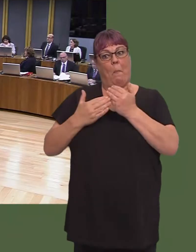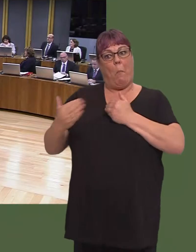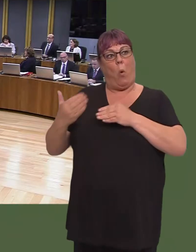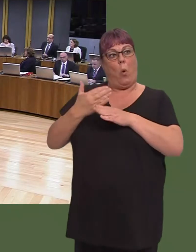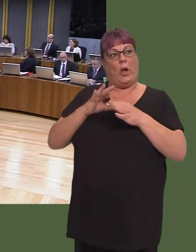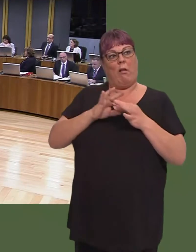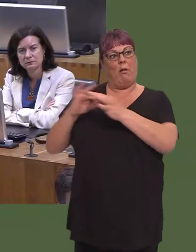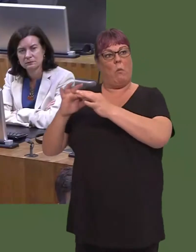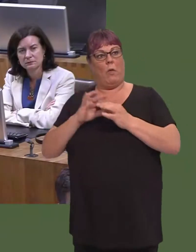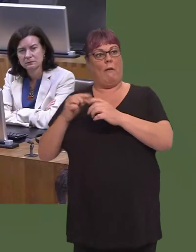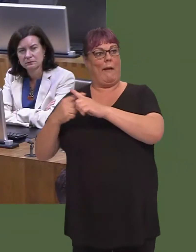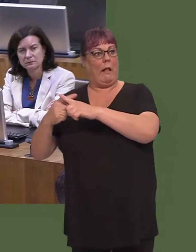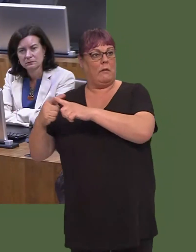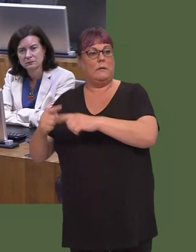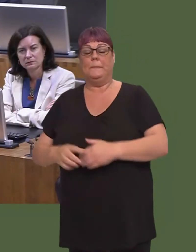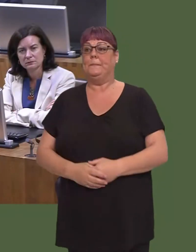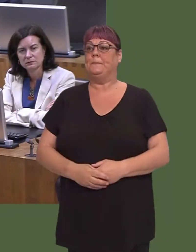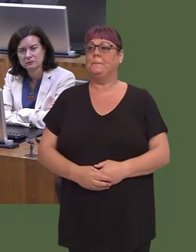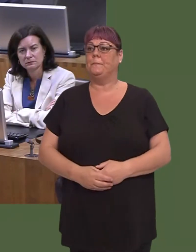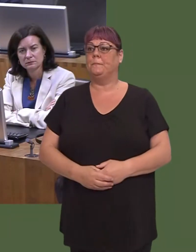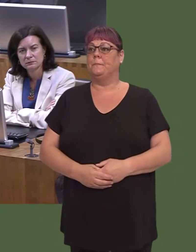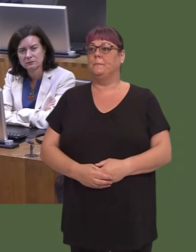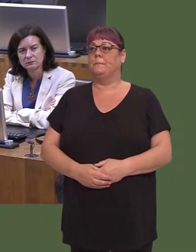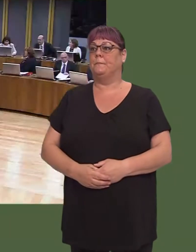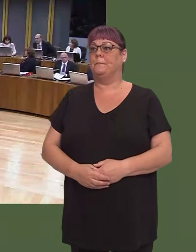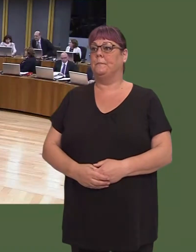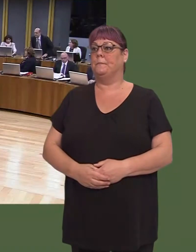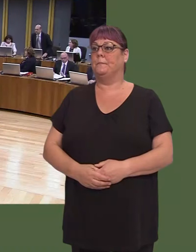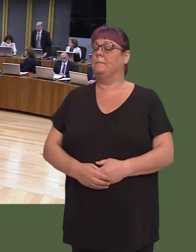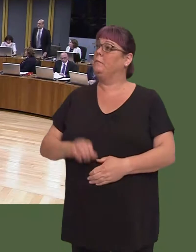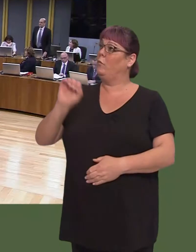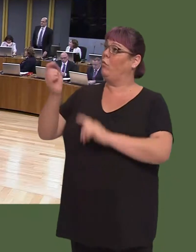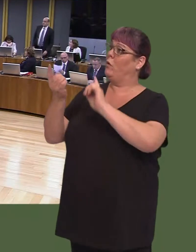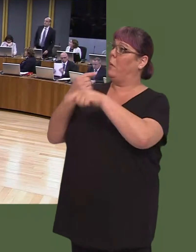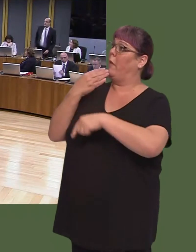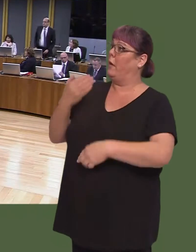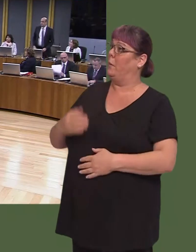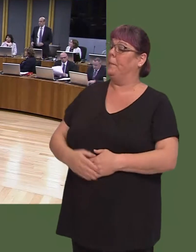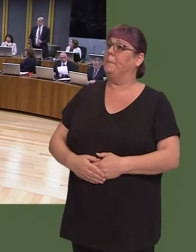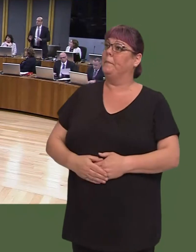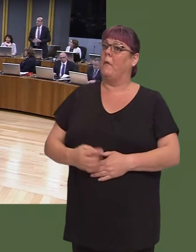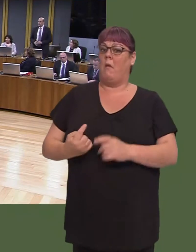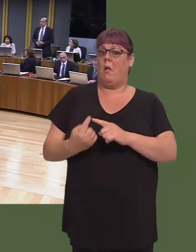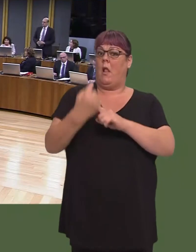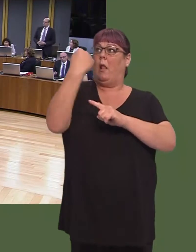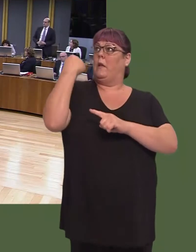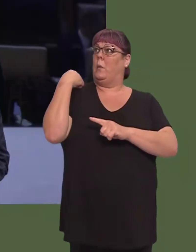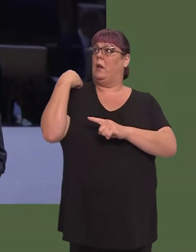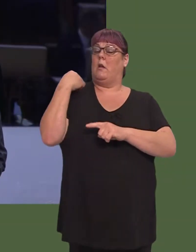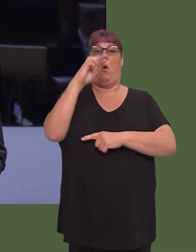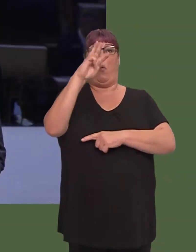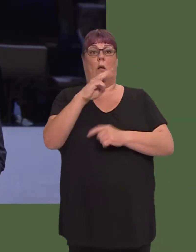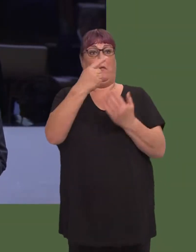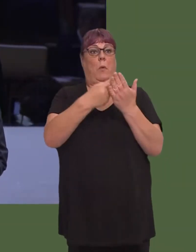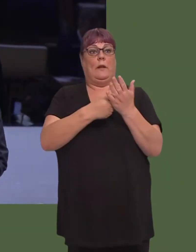the scrutiny they deserve, and keep the body that they voted for, not just once, but voted